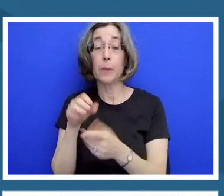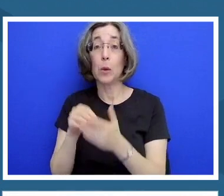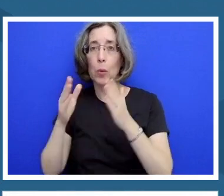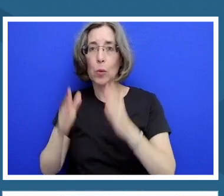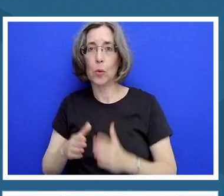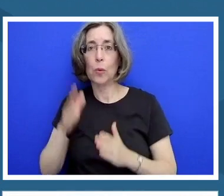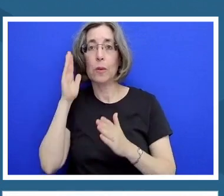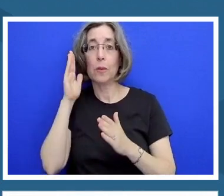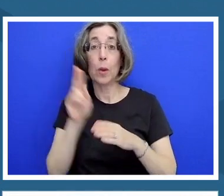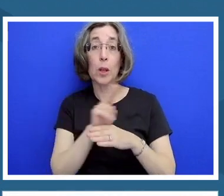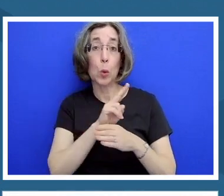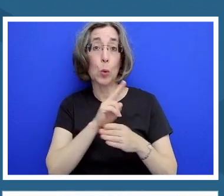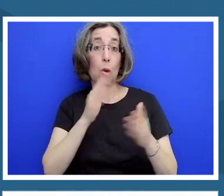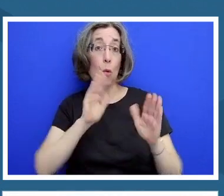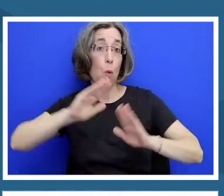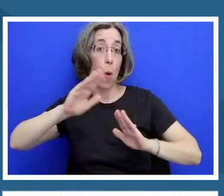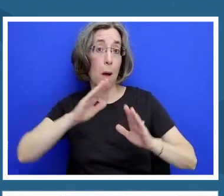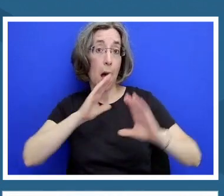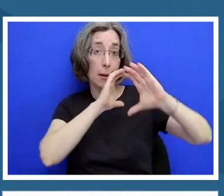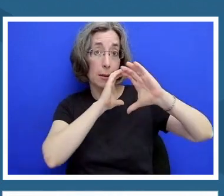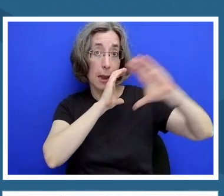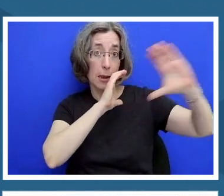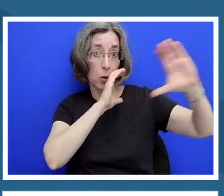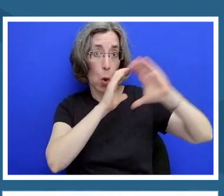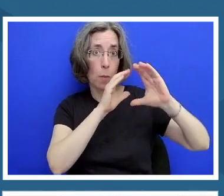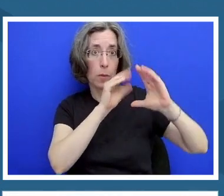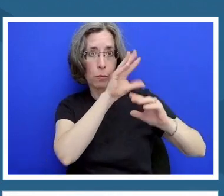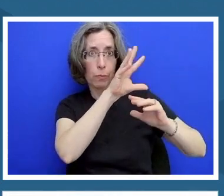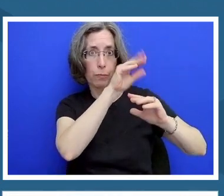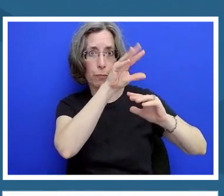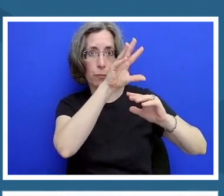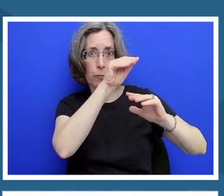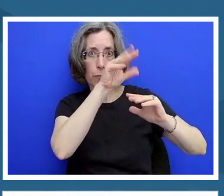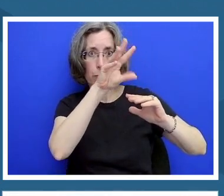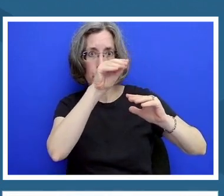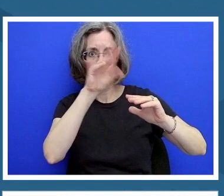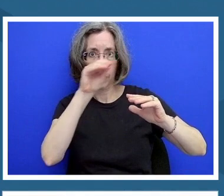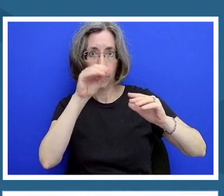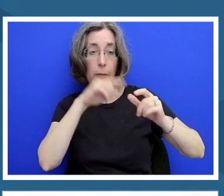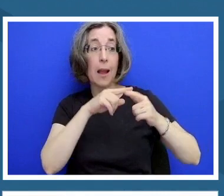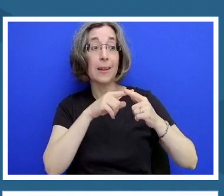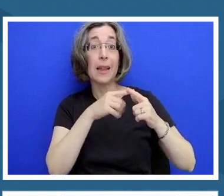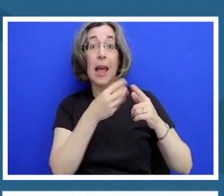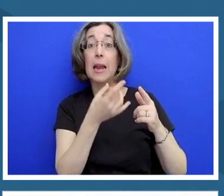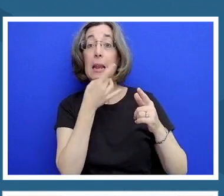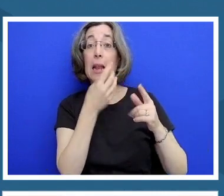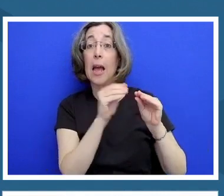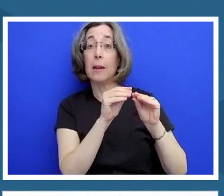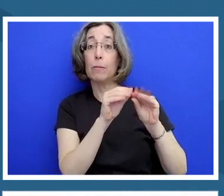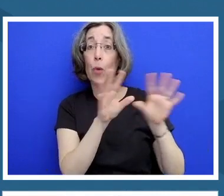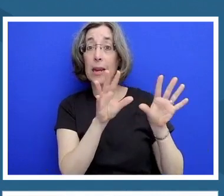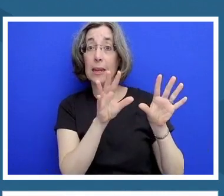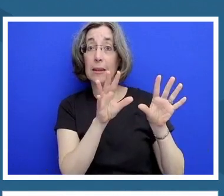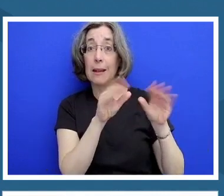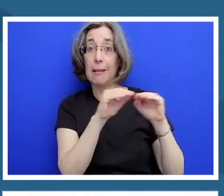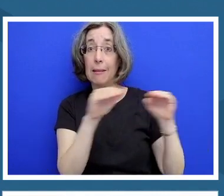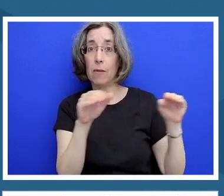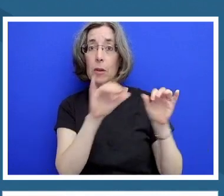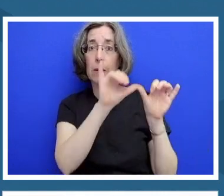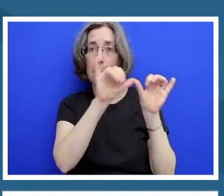then they're going to measure the brightness in each of those images you're going to display and interpret your results